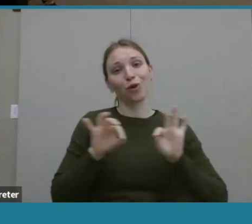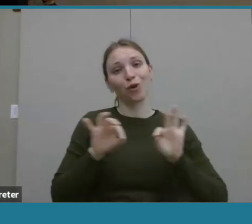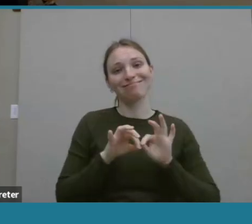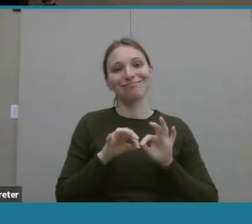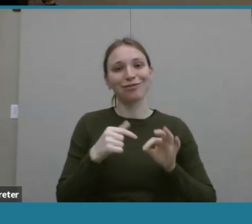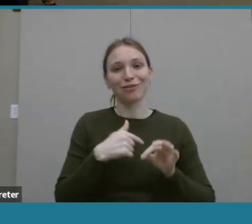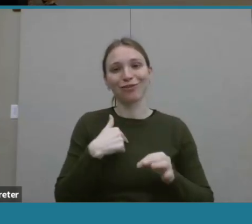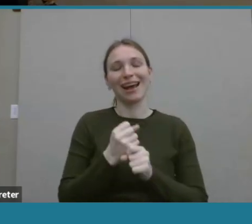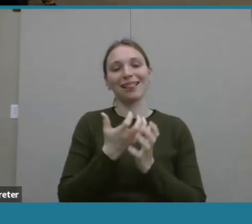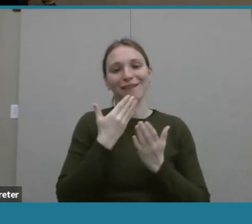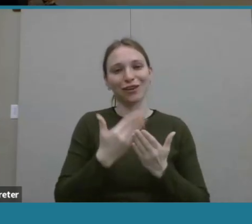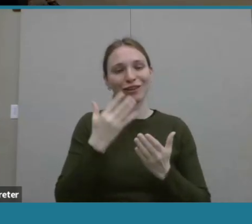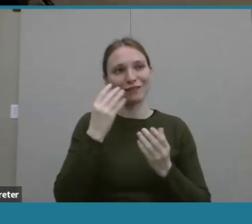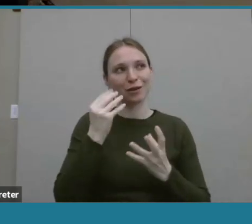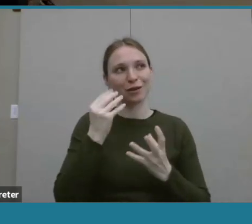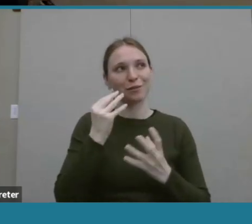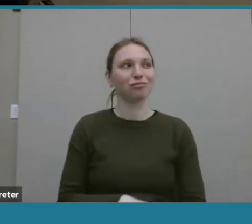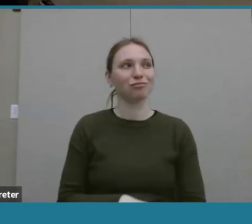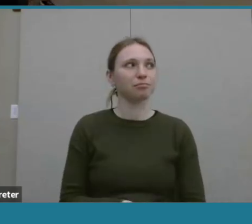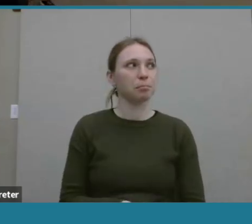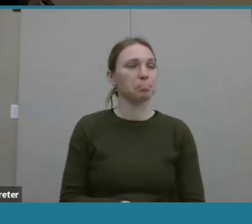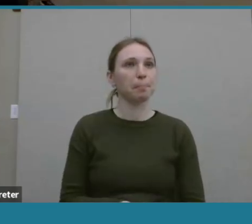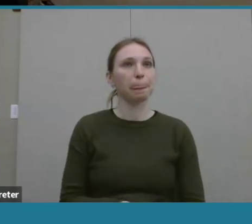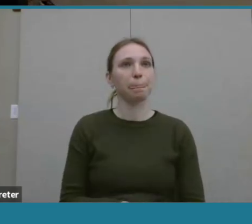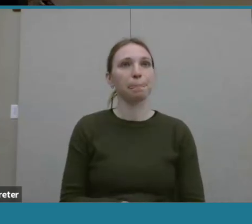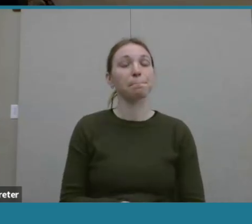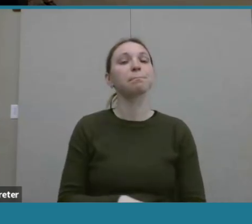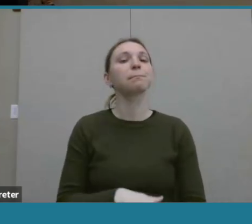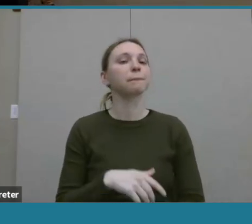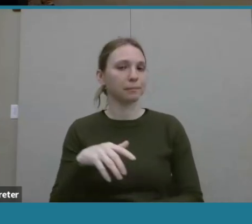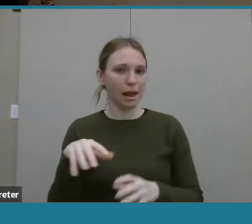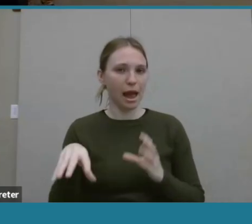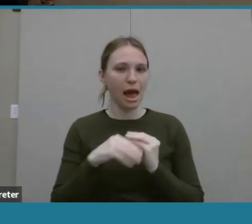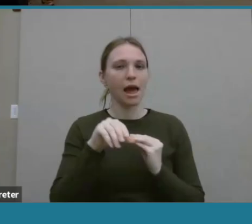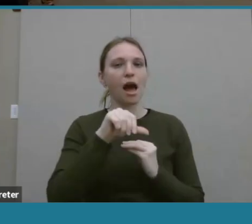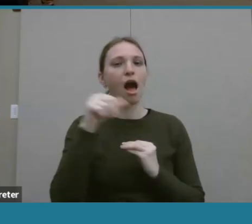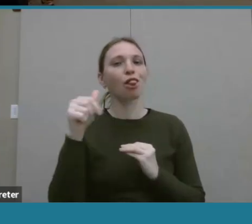Totally. Yeah. Another question from the chat.